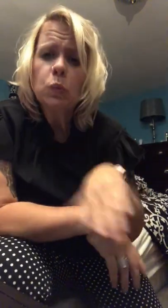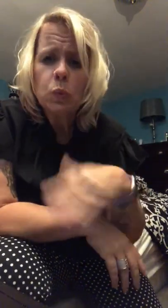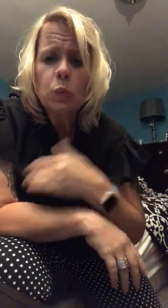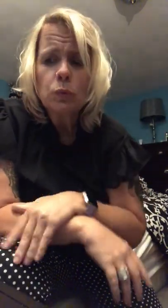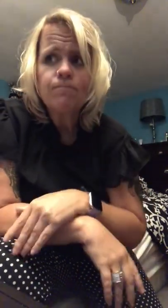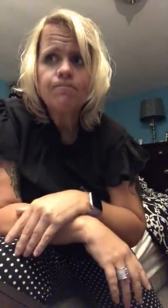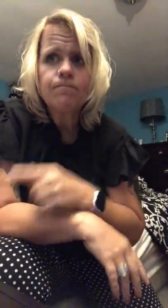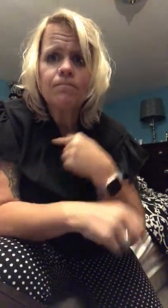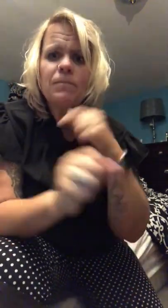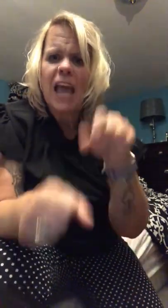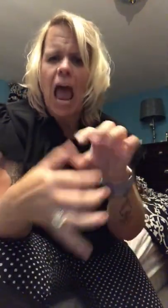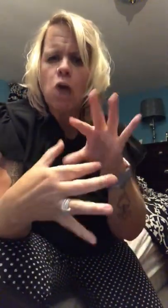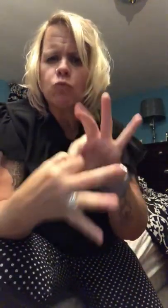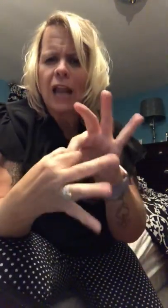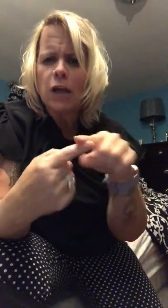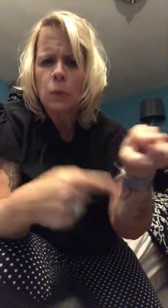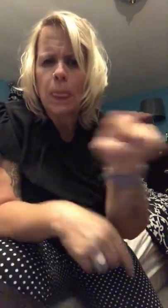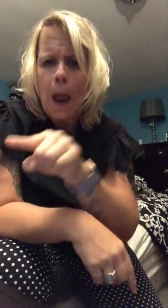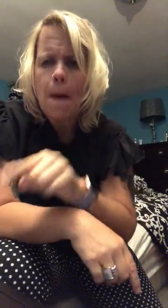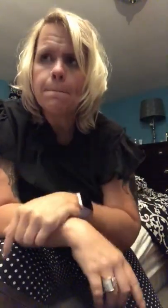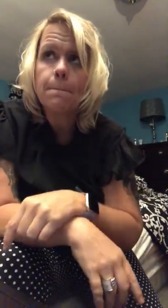It was incredible and I can relate to them.